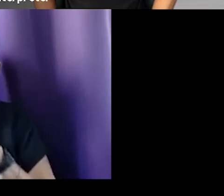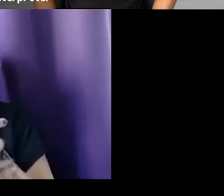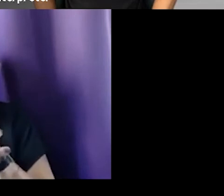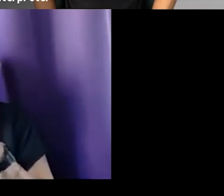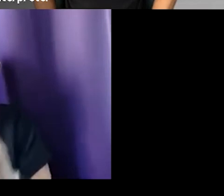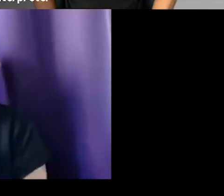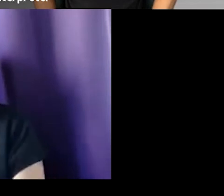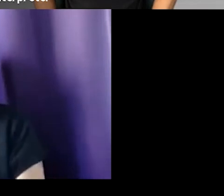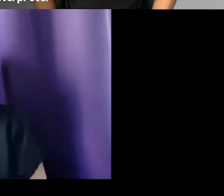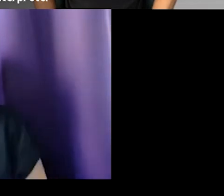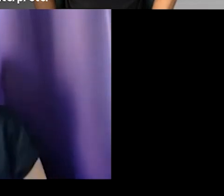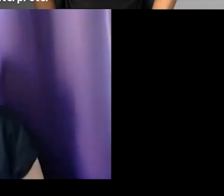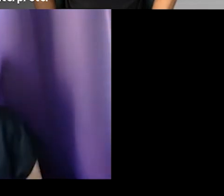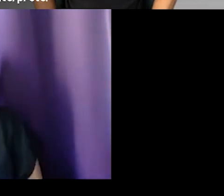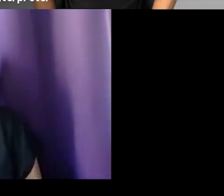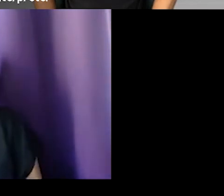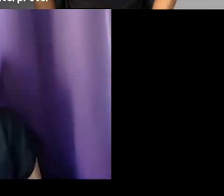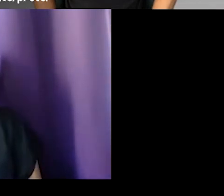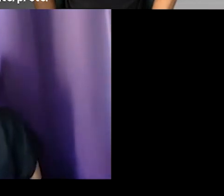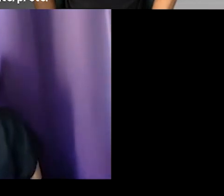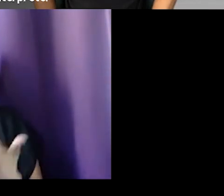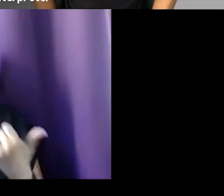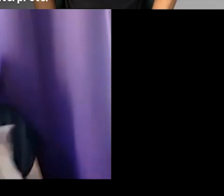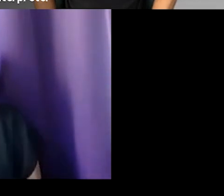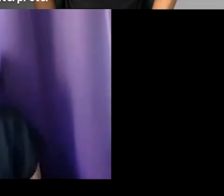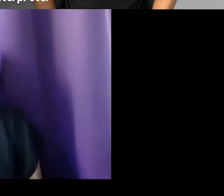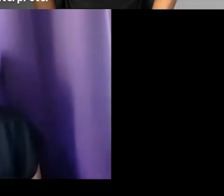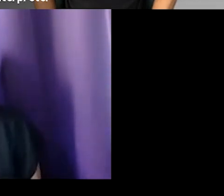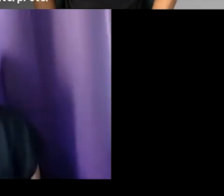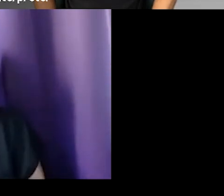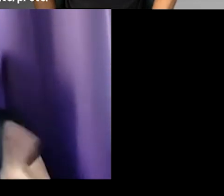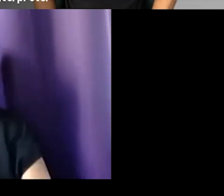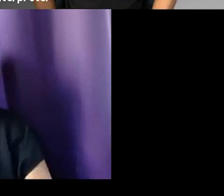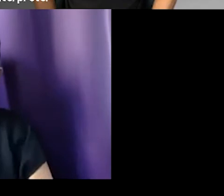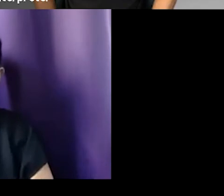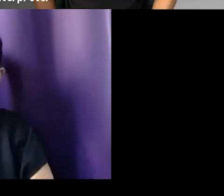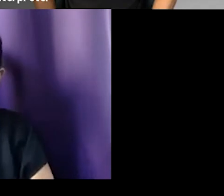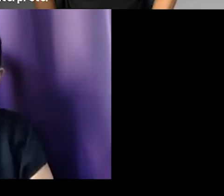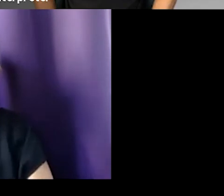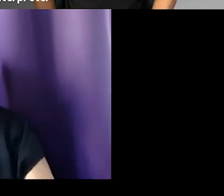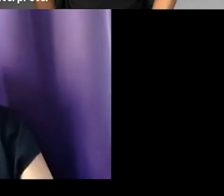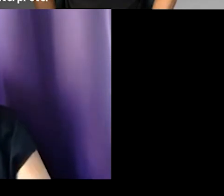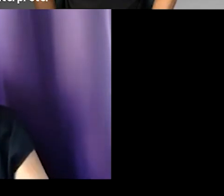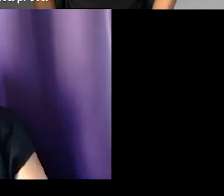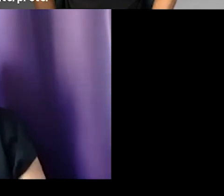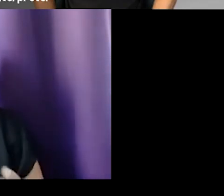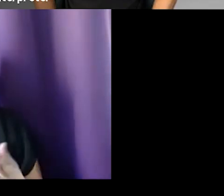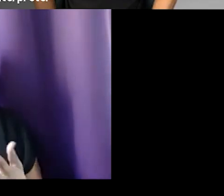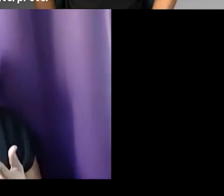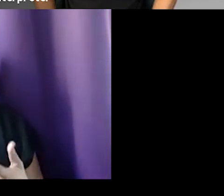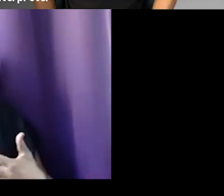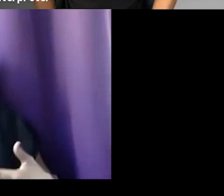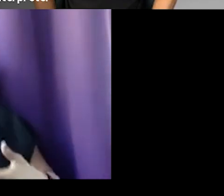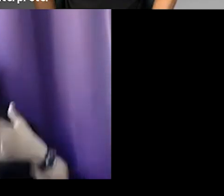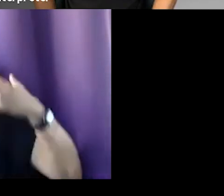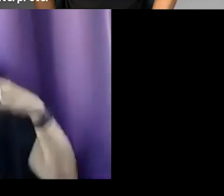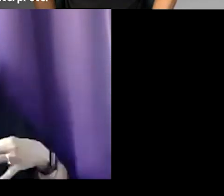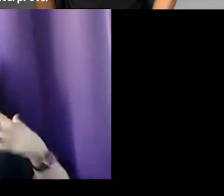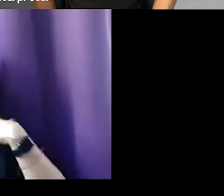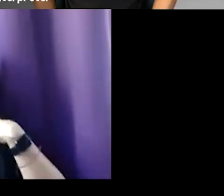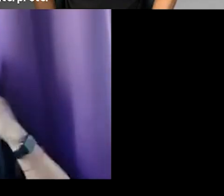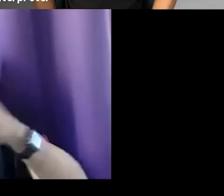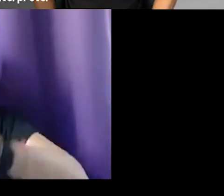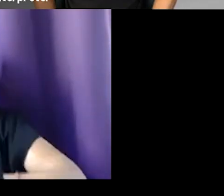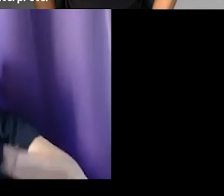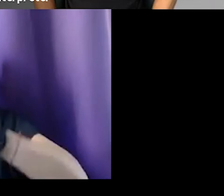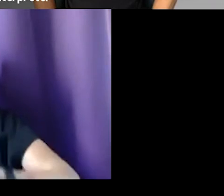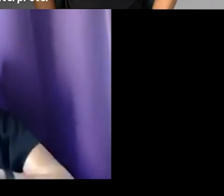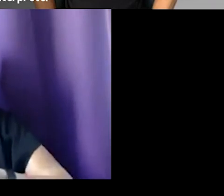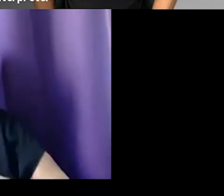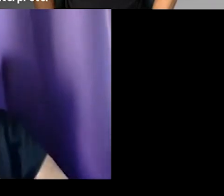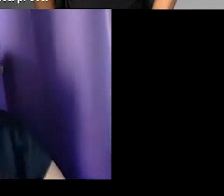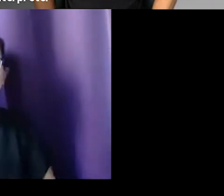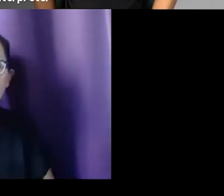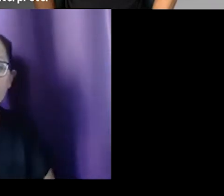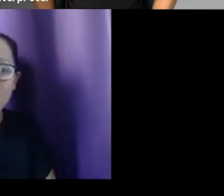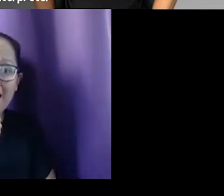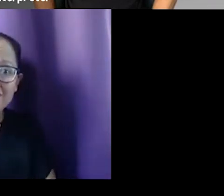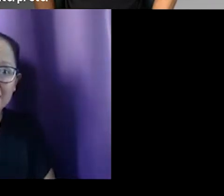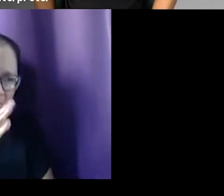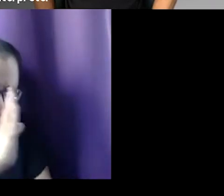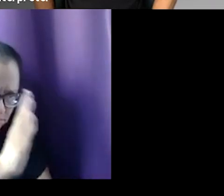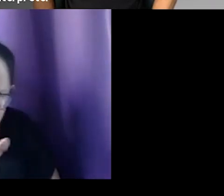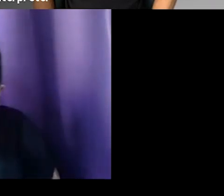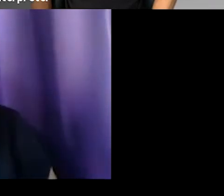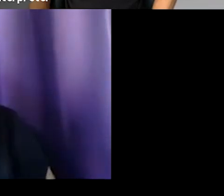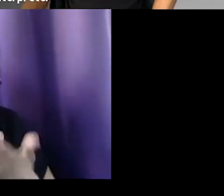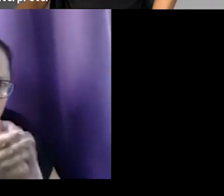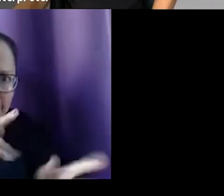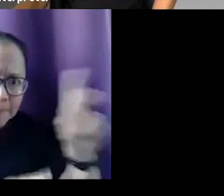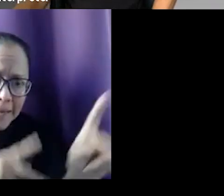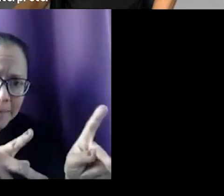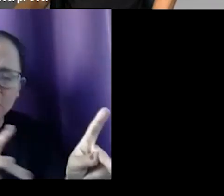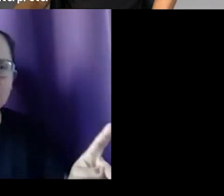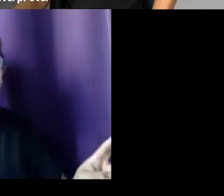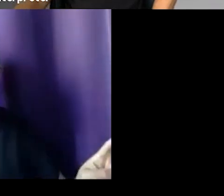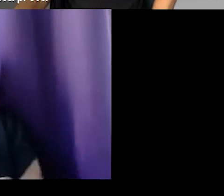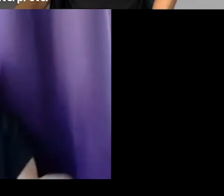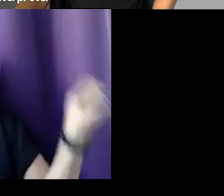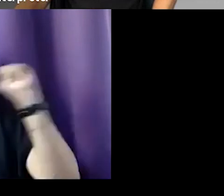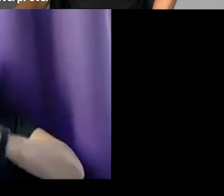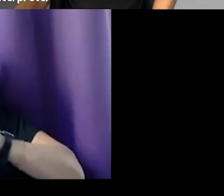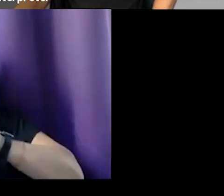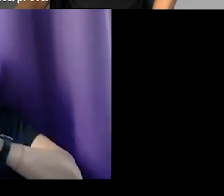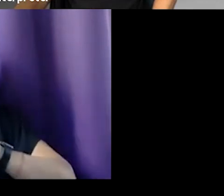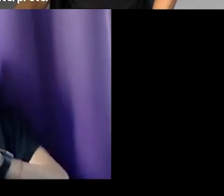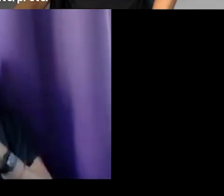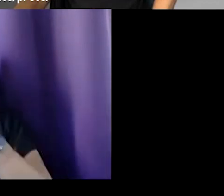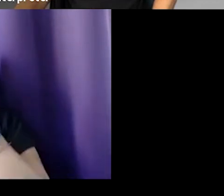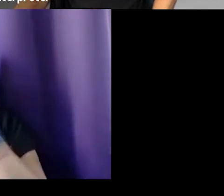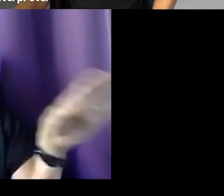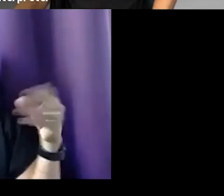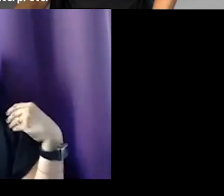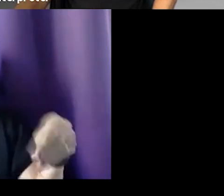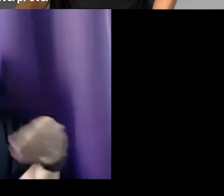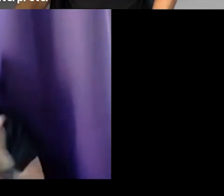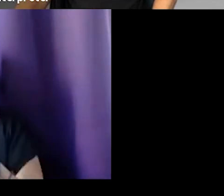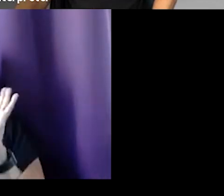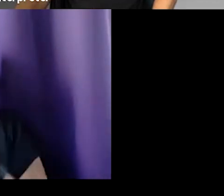In the 80s really beginning in the 70s, we decided that that was a commercial market, and that the needs of Publix were better served by market that market logic that Neil liberals one a few times will ever use that phrase because it become what it's